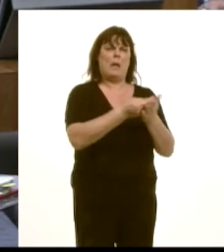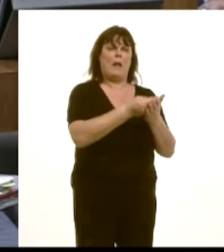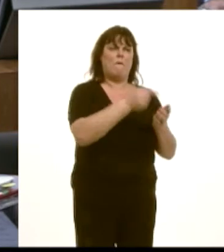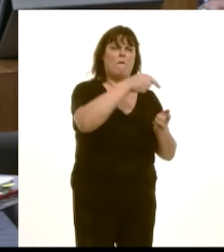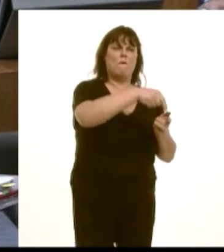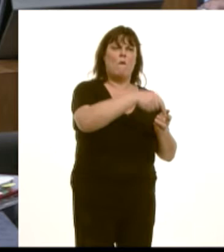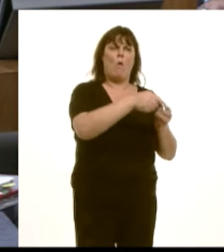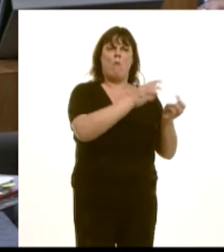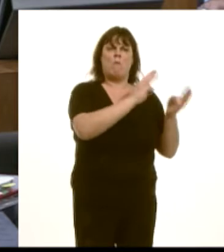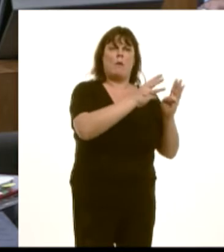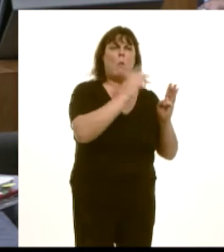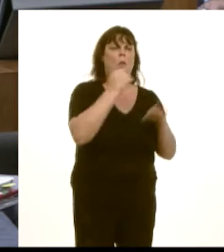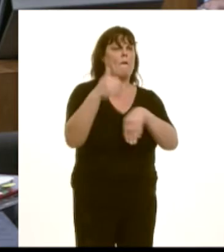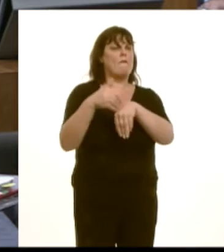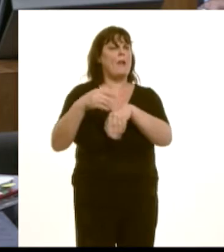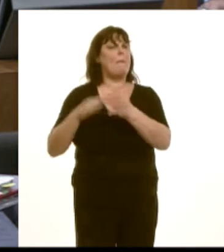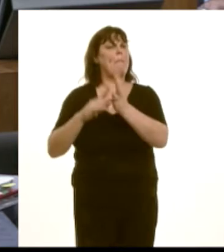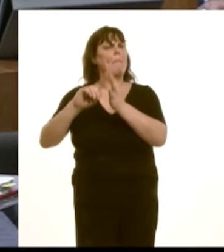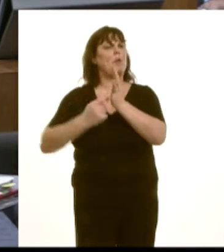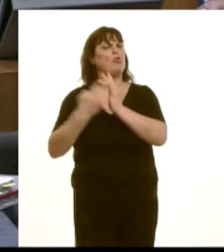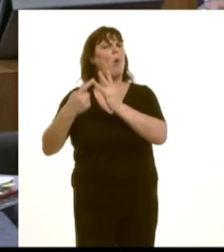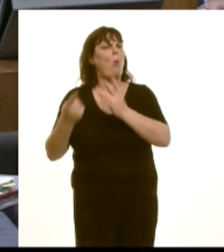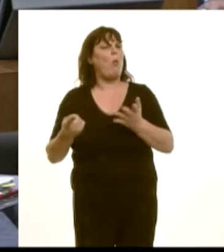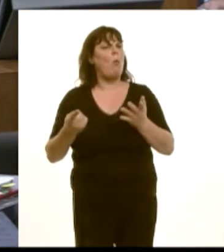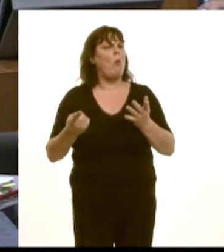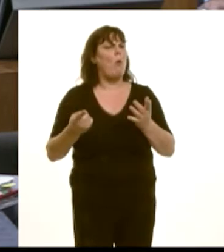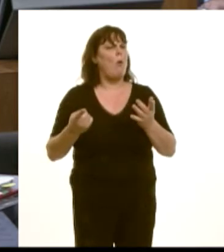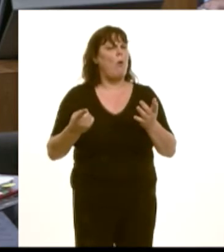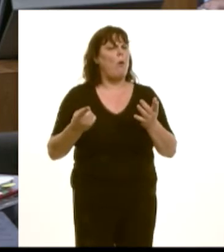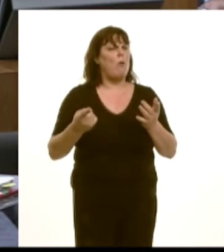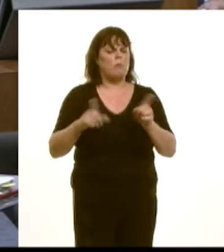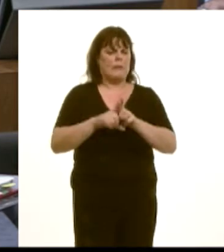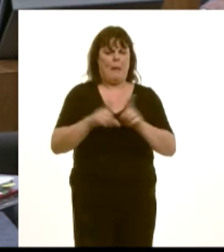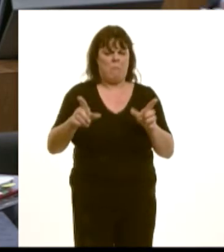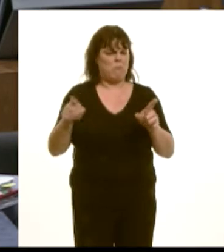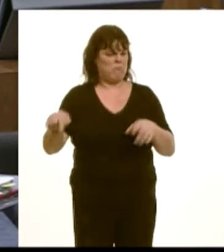takes money out of existing capital schemes, nor indeed the south Wales metro. As the Minister